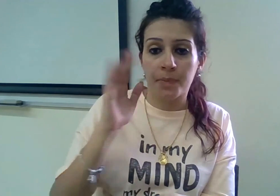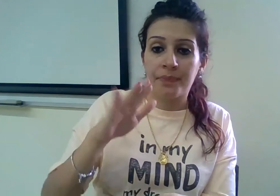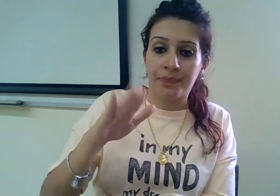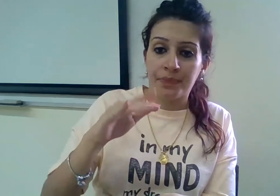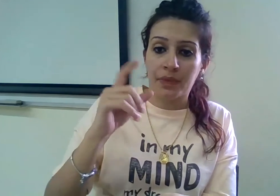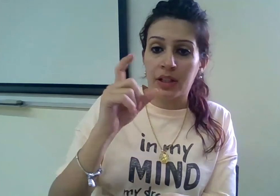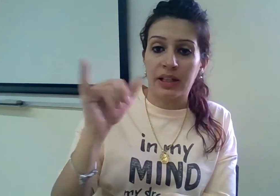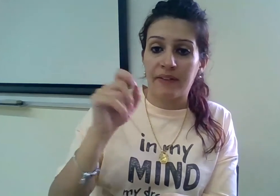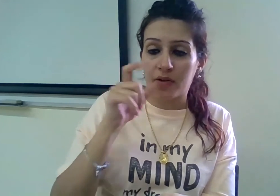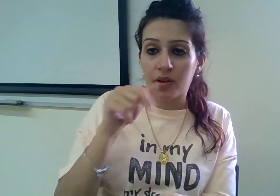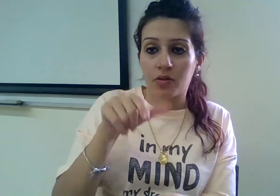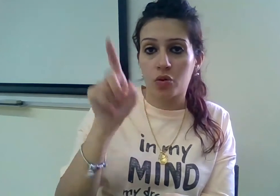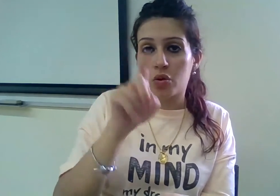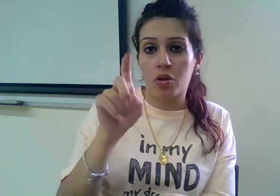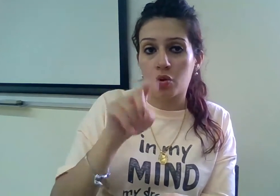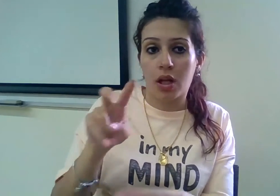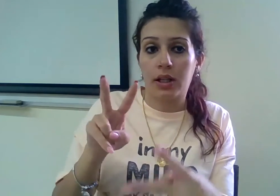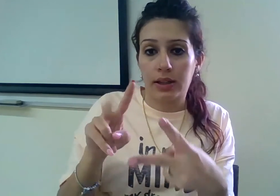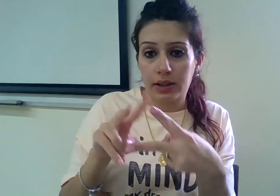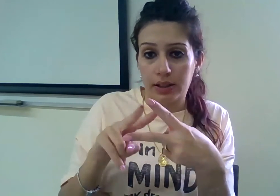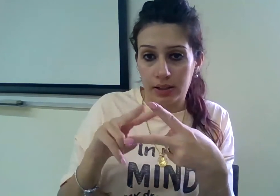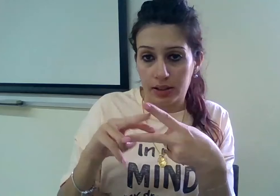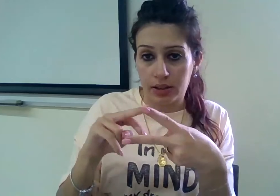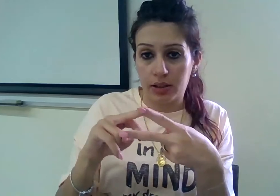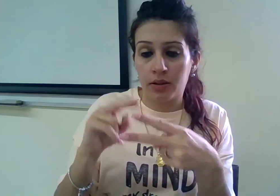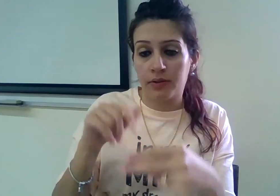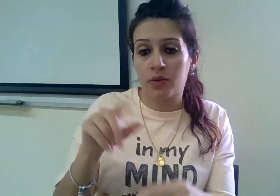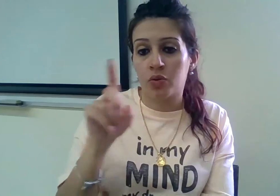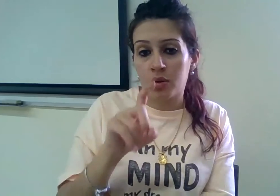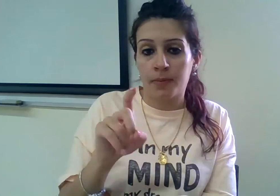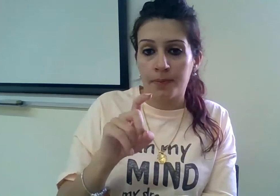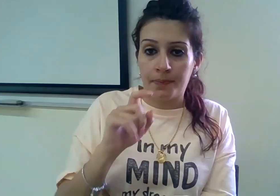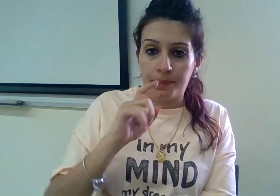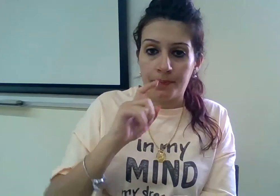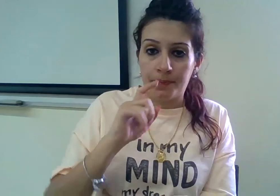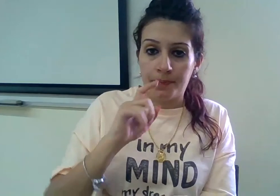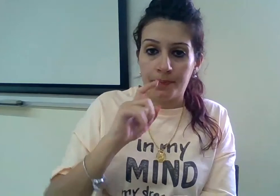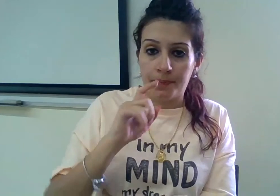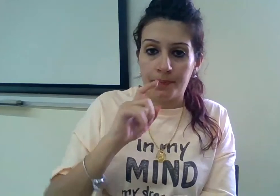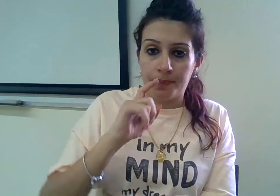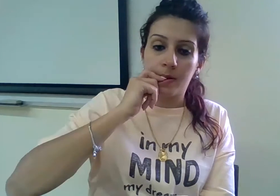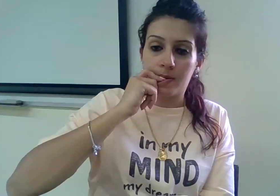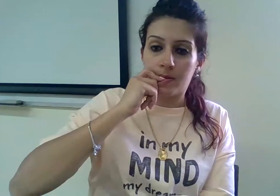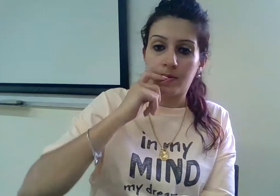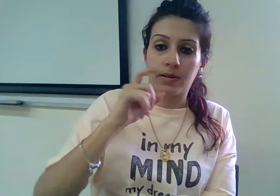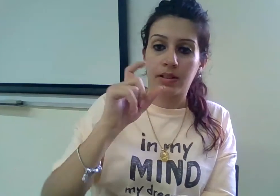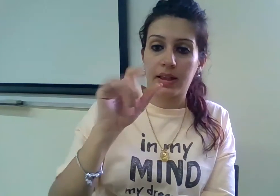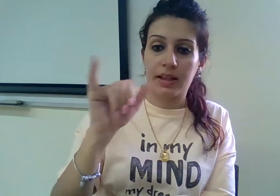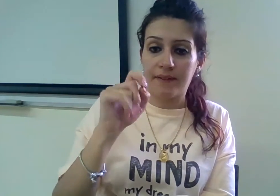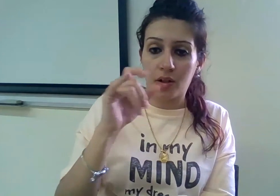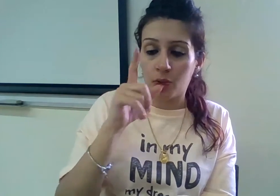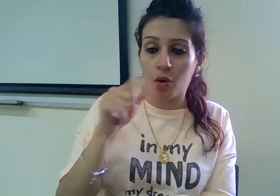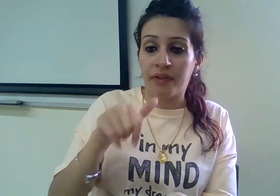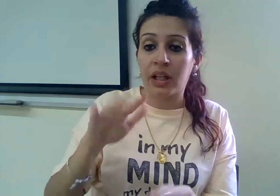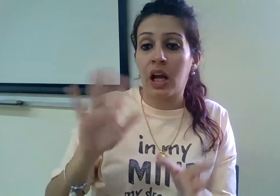You can start with the role of parents in an assessment.